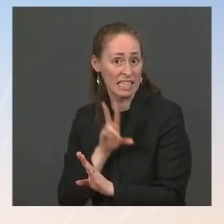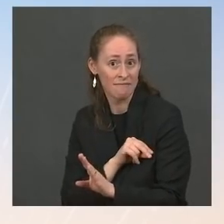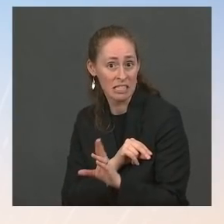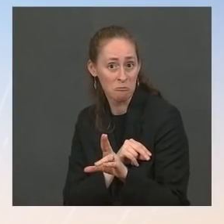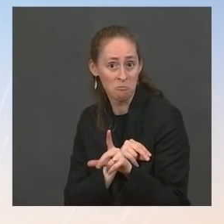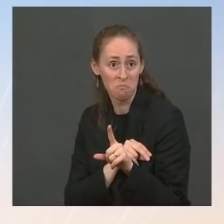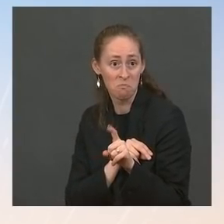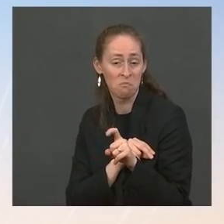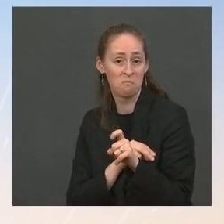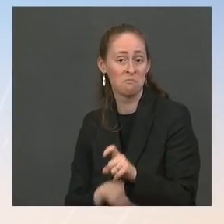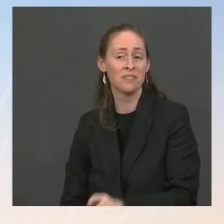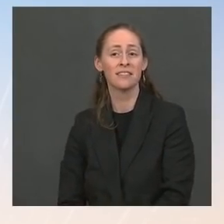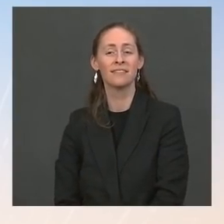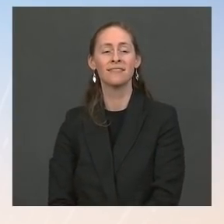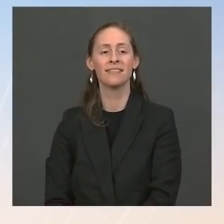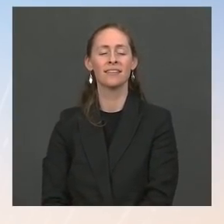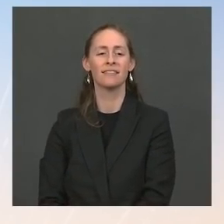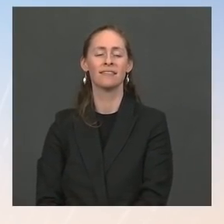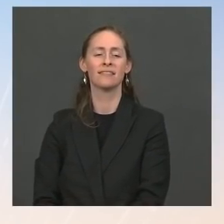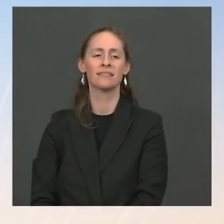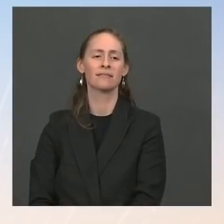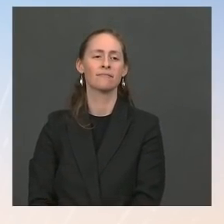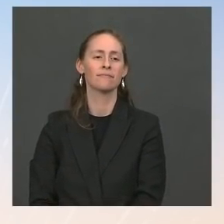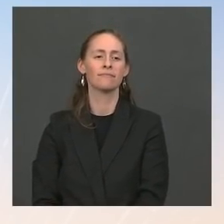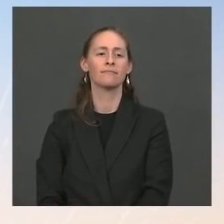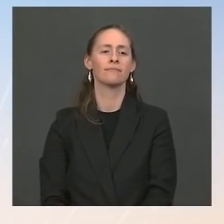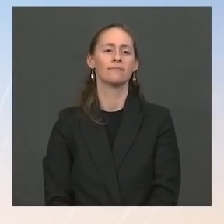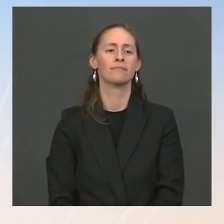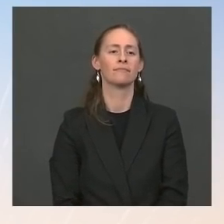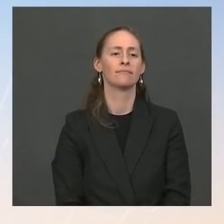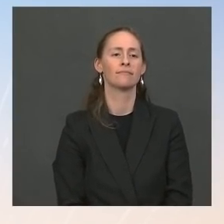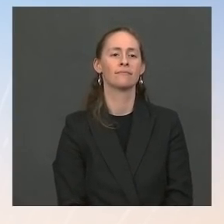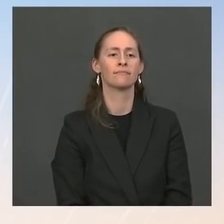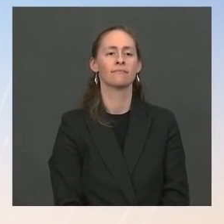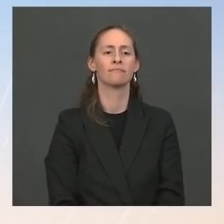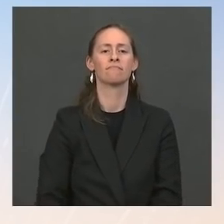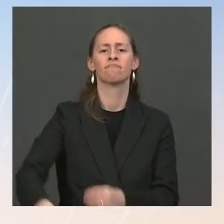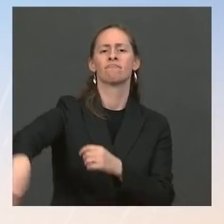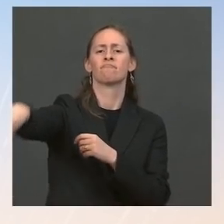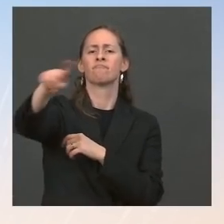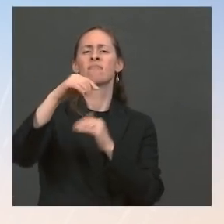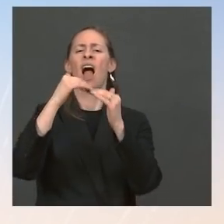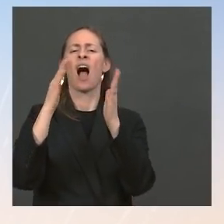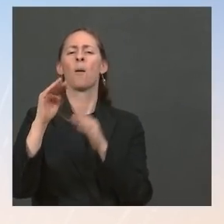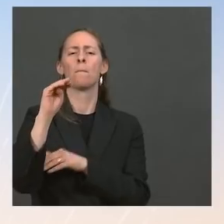that when a number of House moderates, you know, put out a statement a couple of weeks ago. The Press: Yeah.